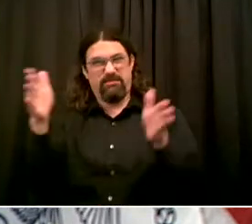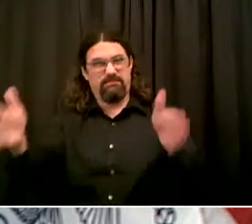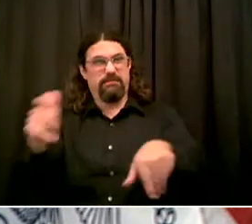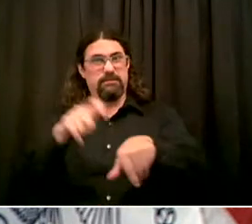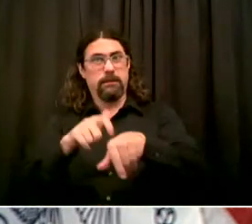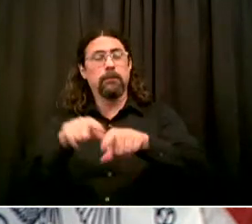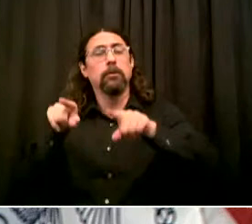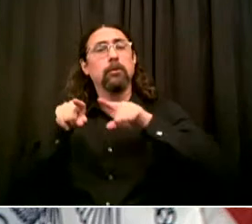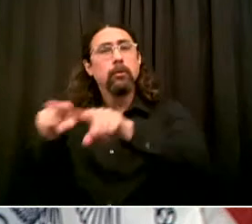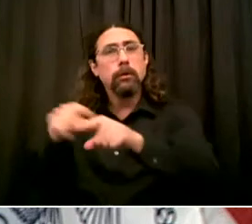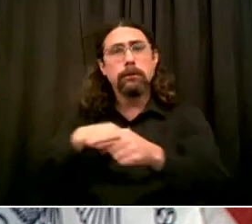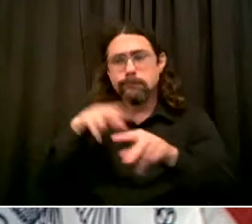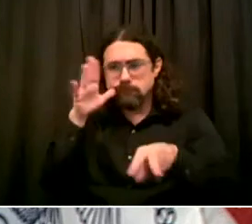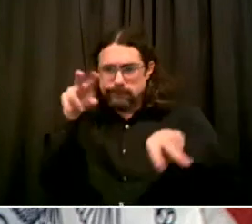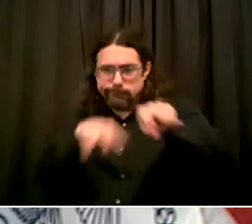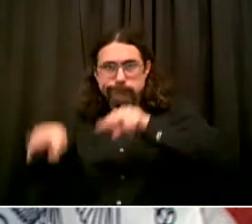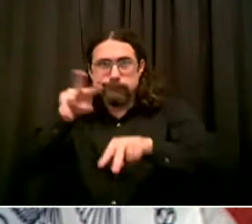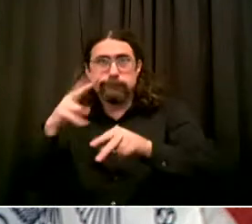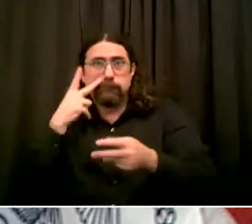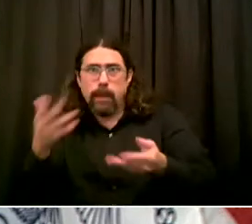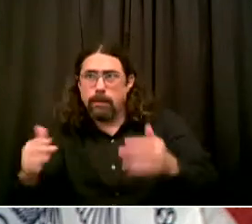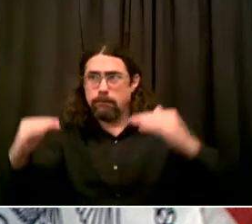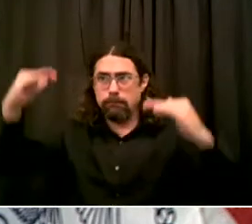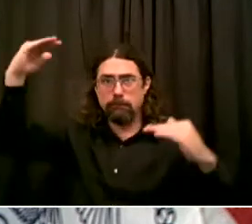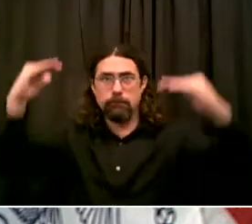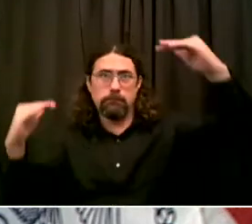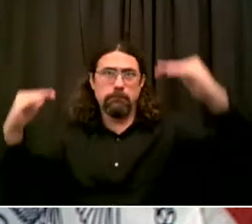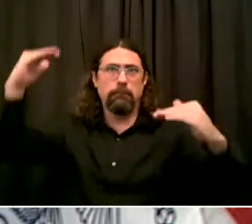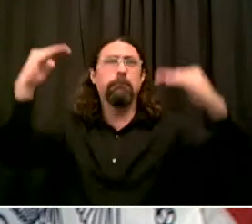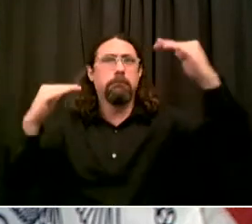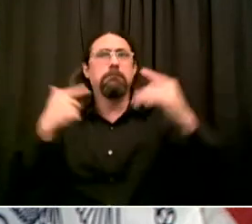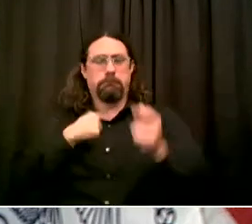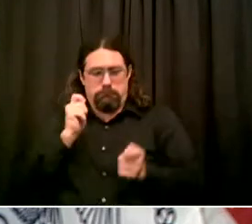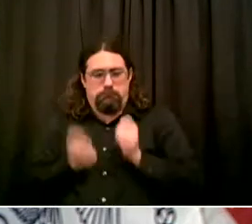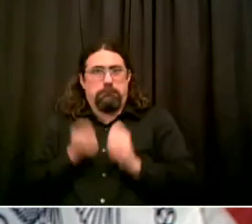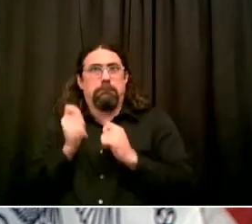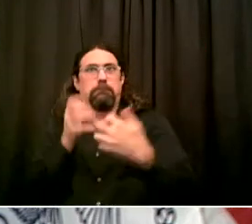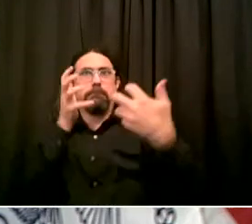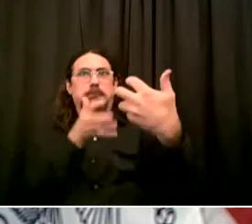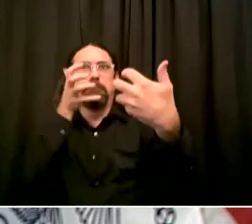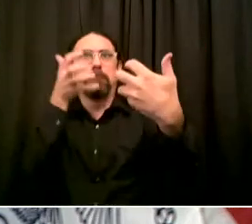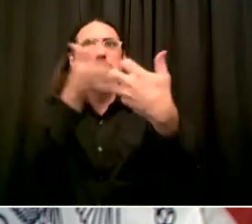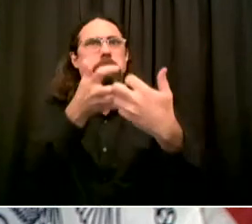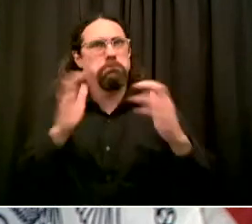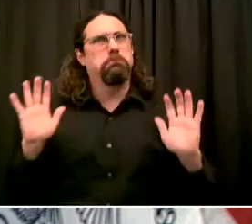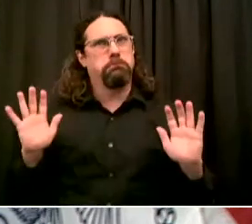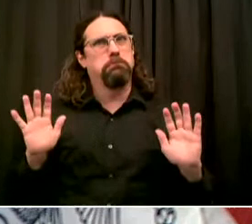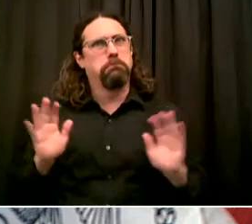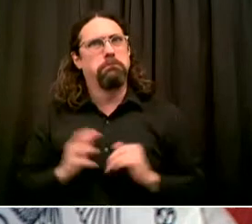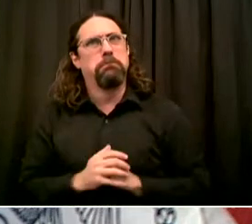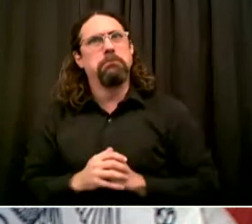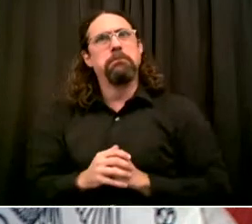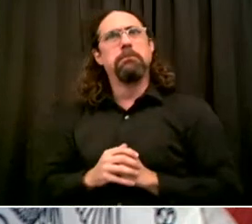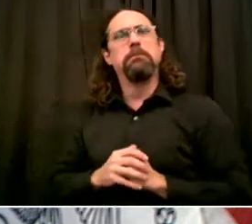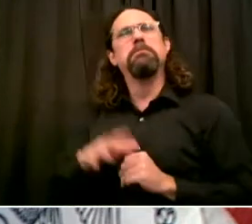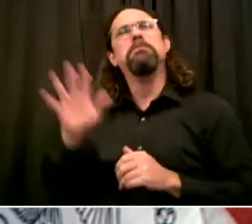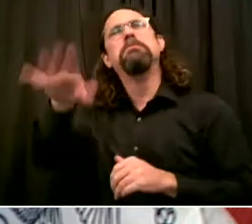EXAMPLE, LET'S SAY A LOT FEWER KIDS ARE DOIIG N TIME AT HOME. YOU WILL SHIFT